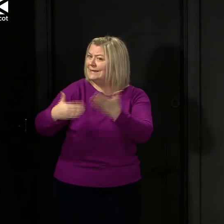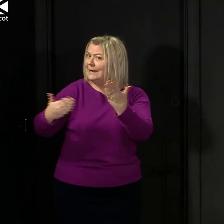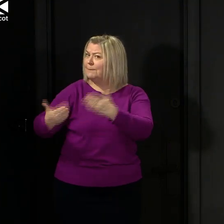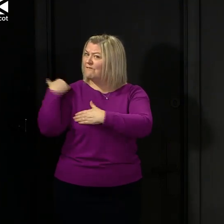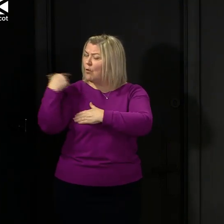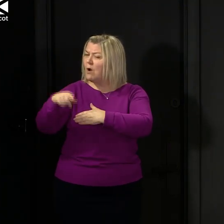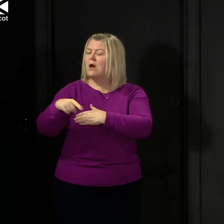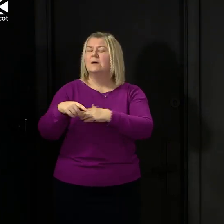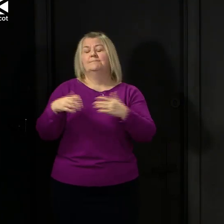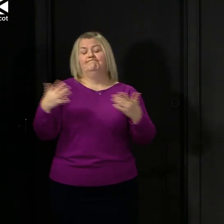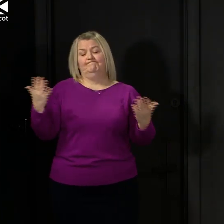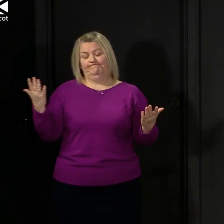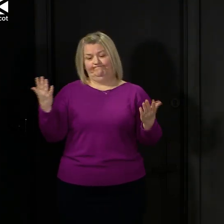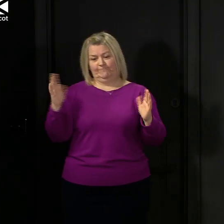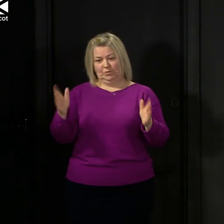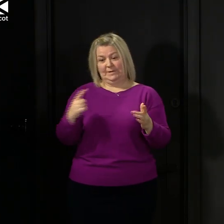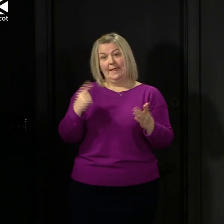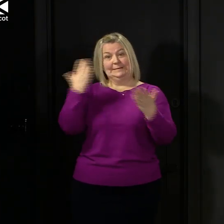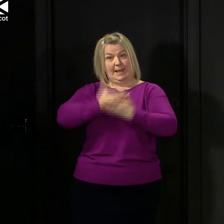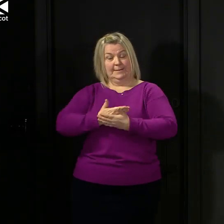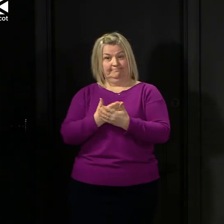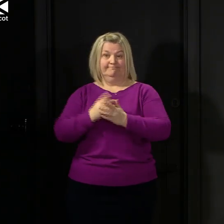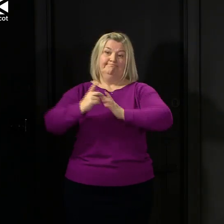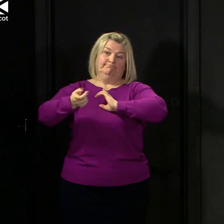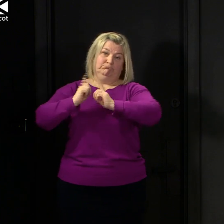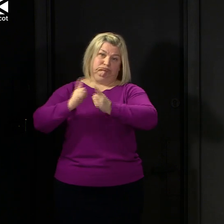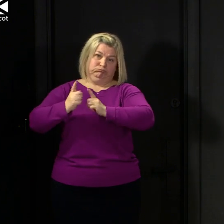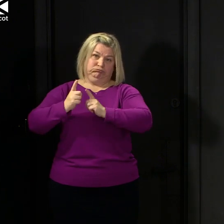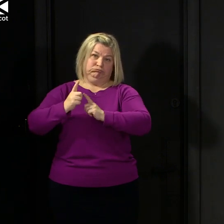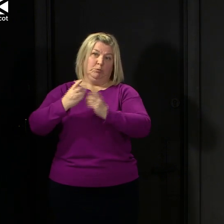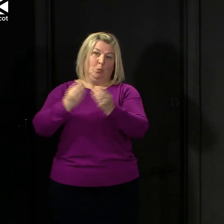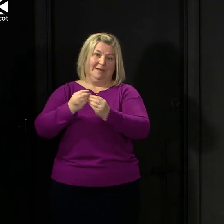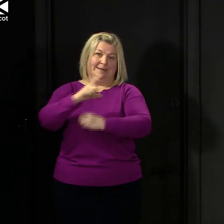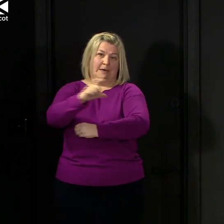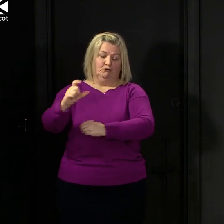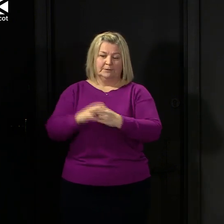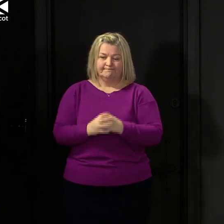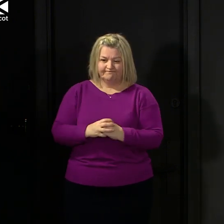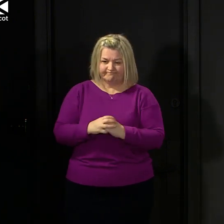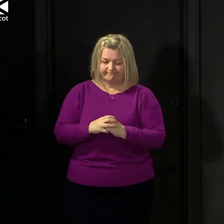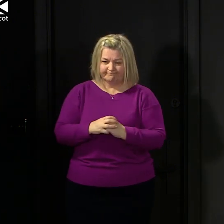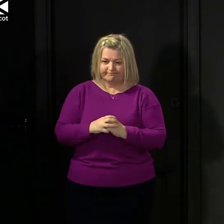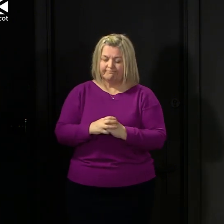We had a conversation last night, and my view last night having reflected on the events